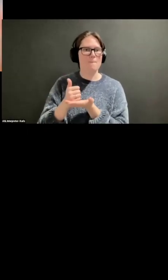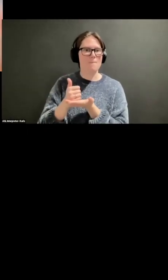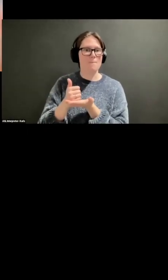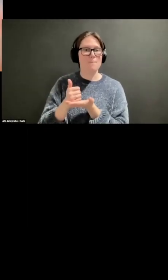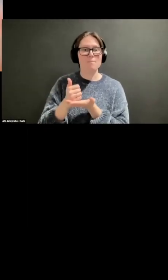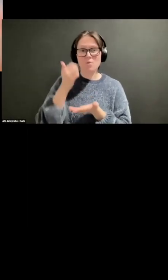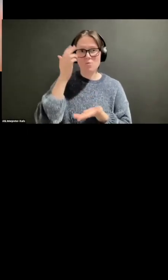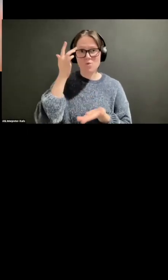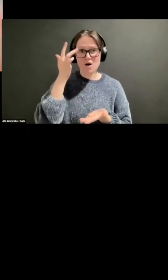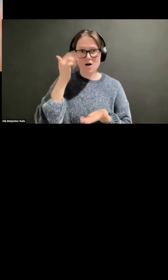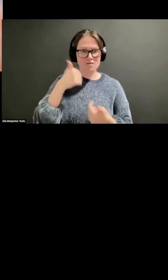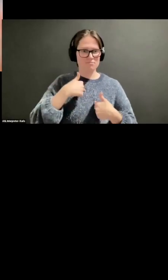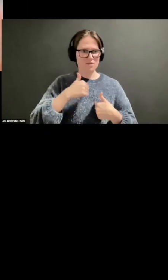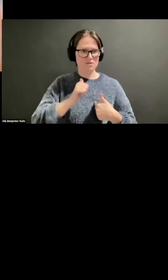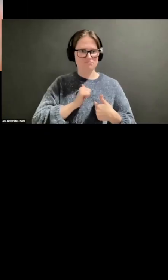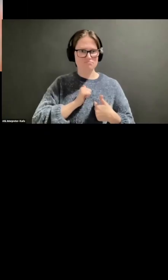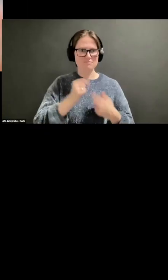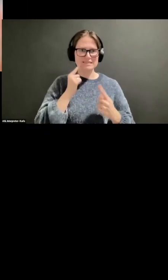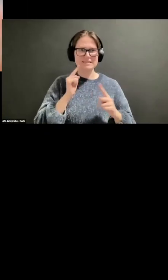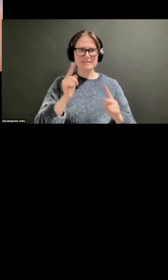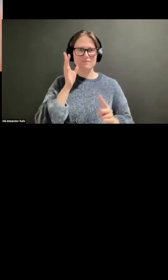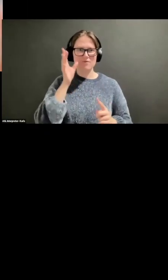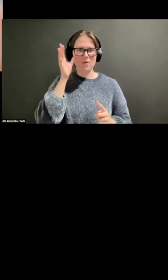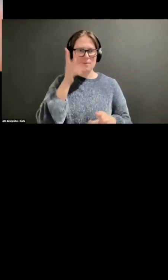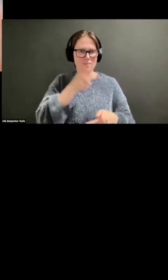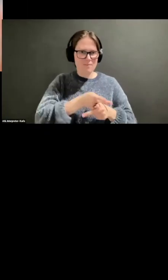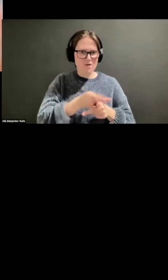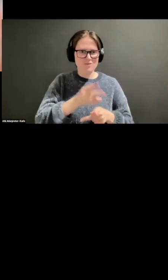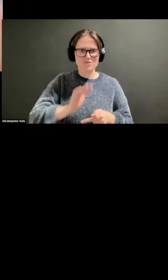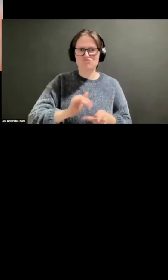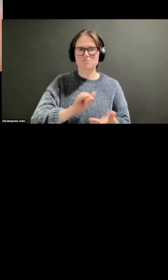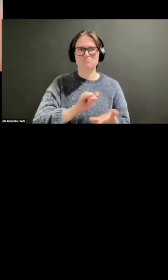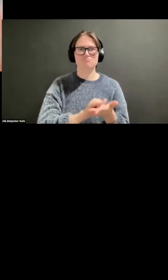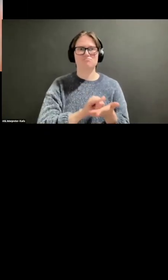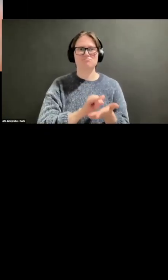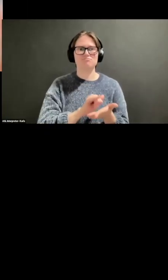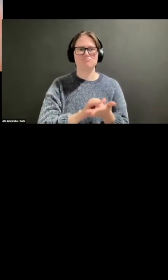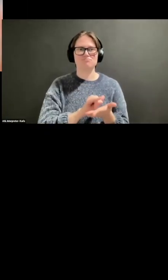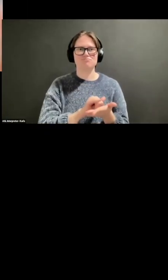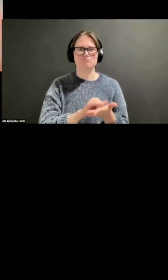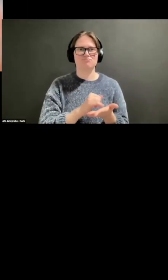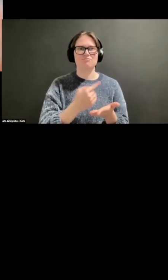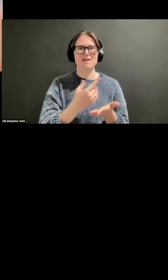successfully parent this child and love myself. [Sorry